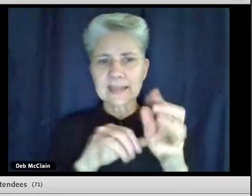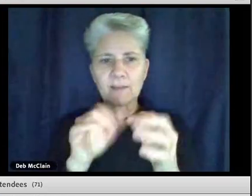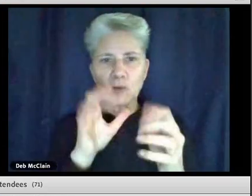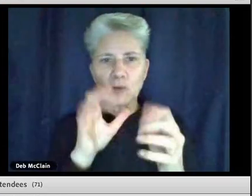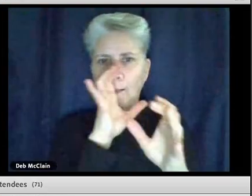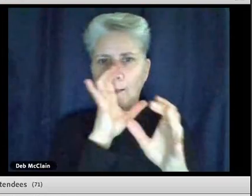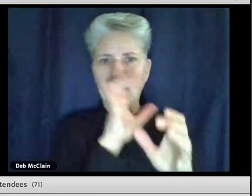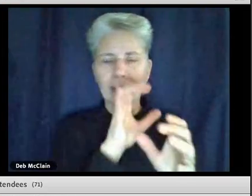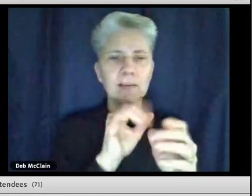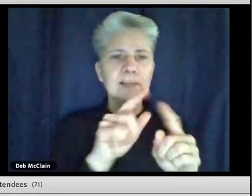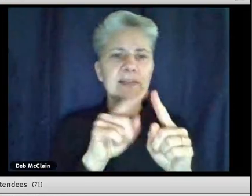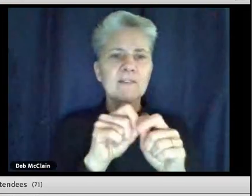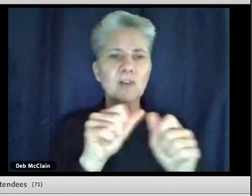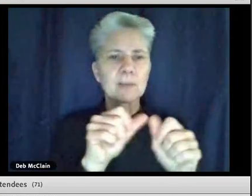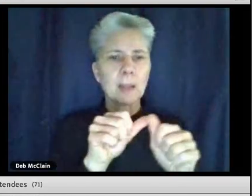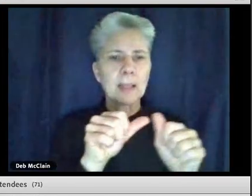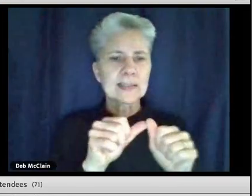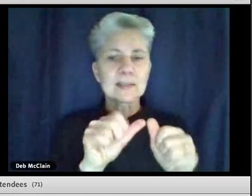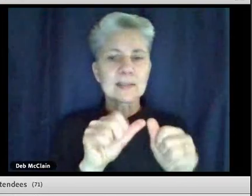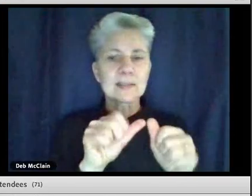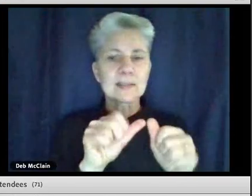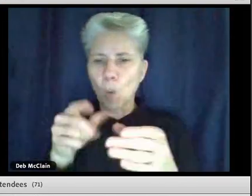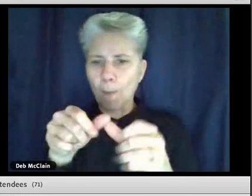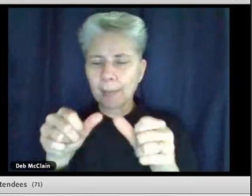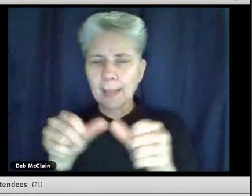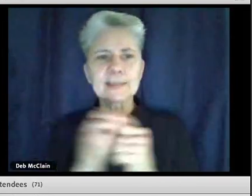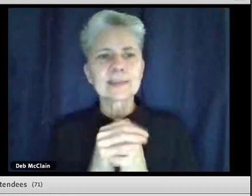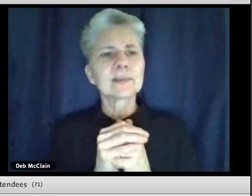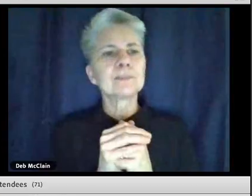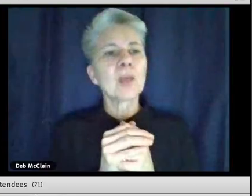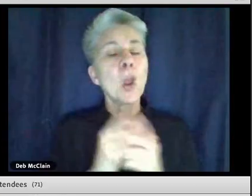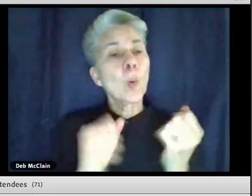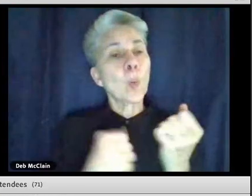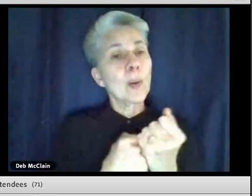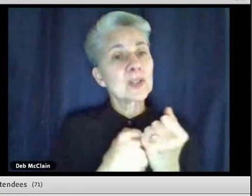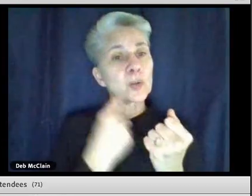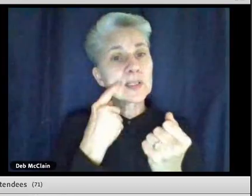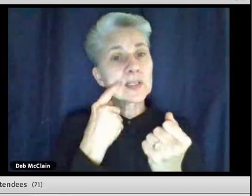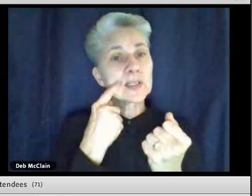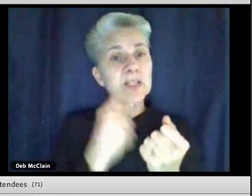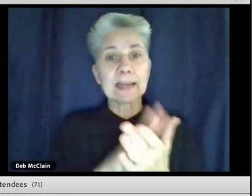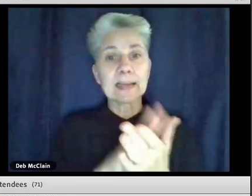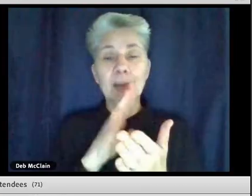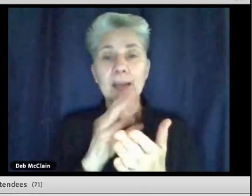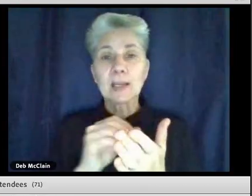and look at people posting sites instead of, you know, trying to find all of them in one place.